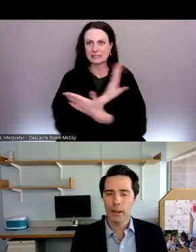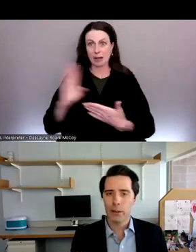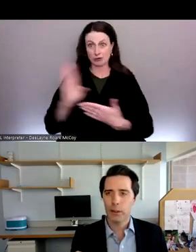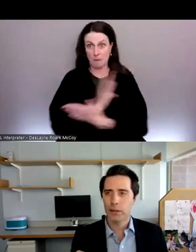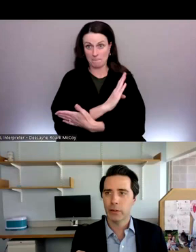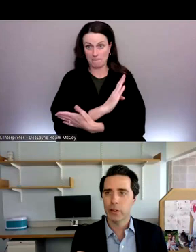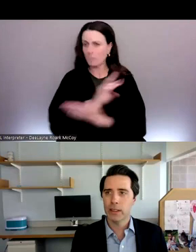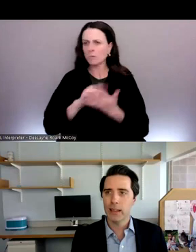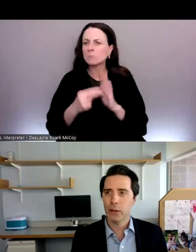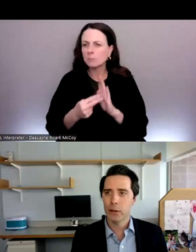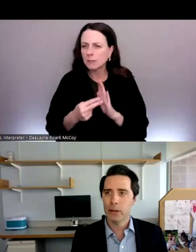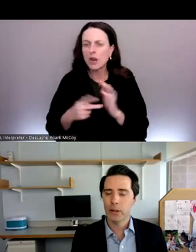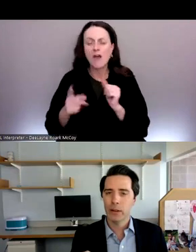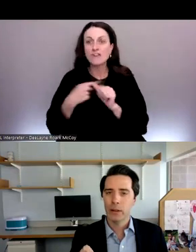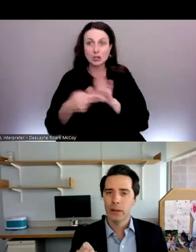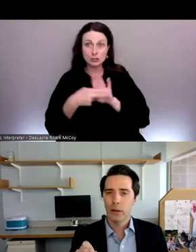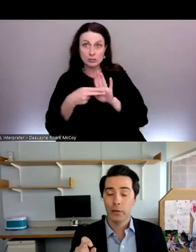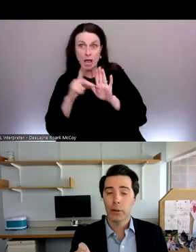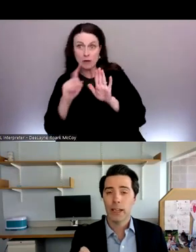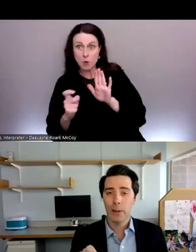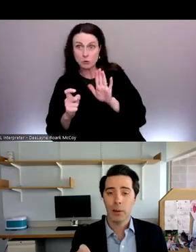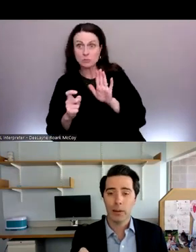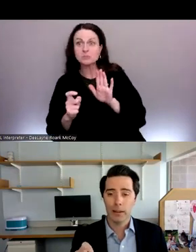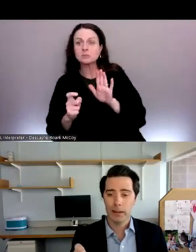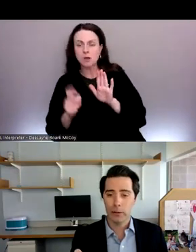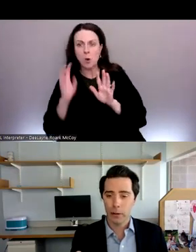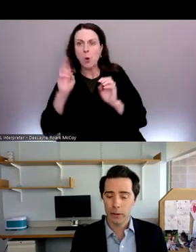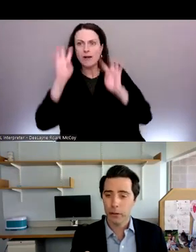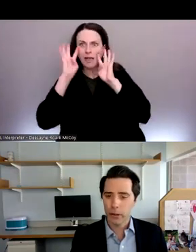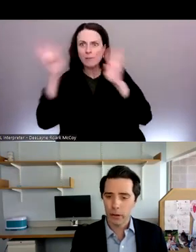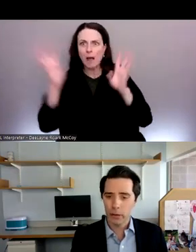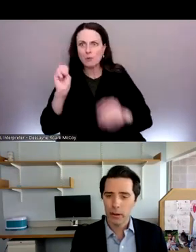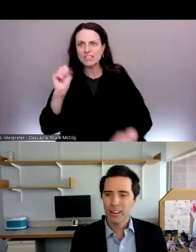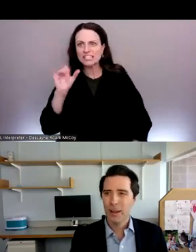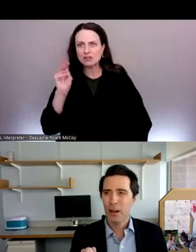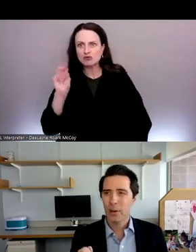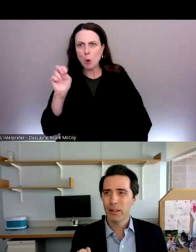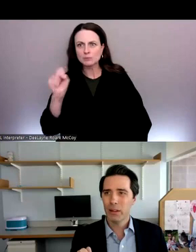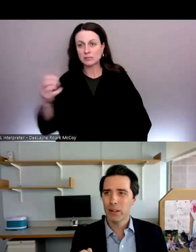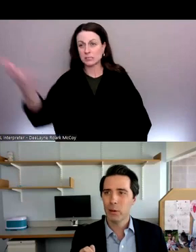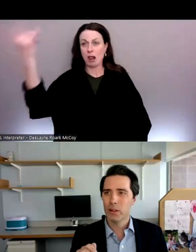that is when they first diagnosed or first came up with these syndromes